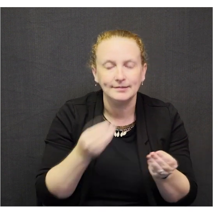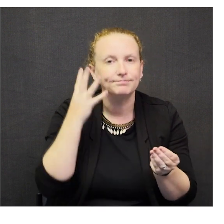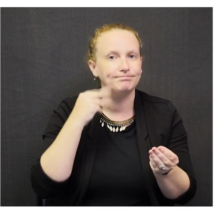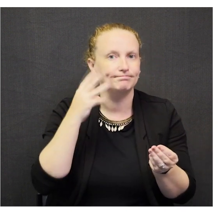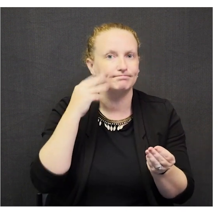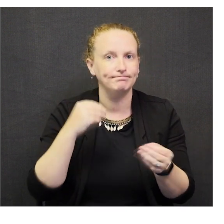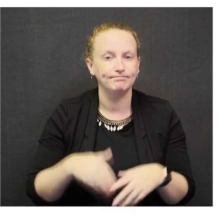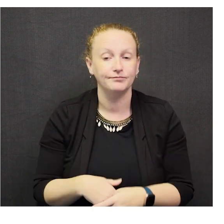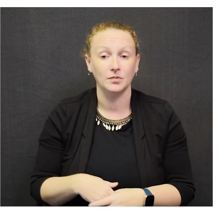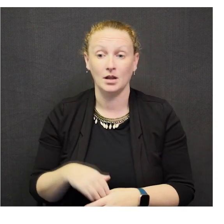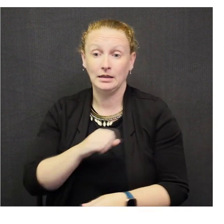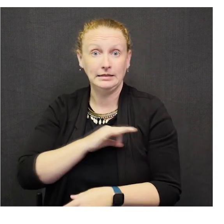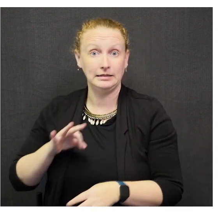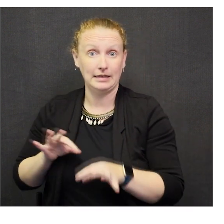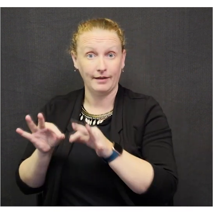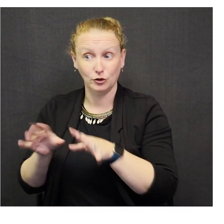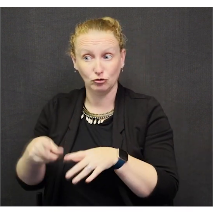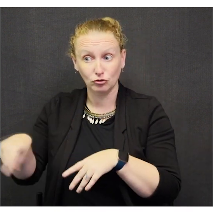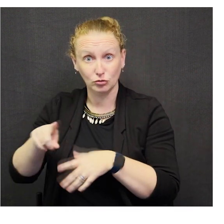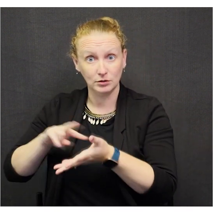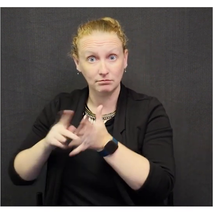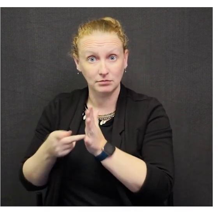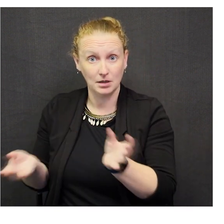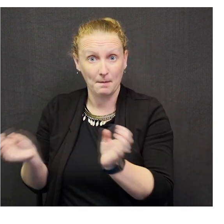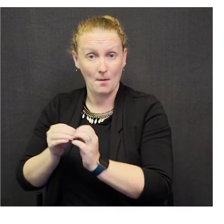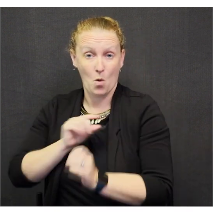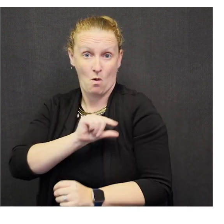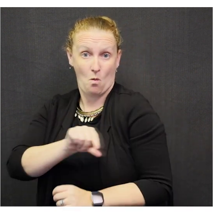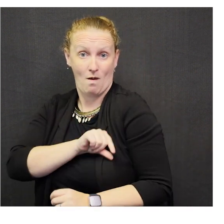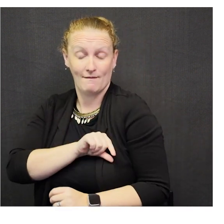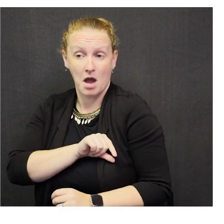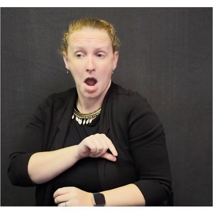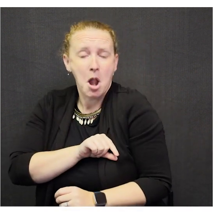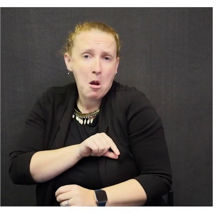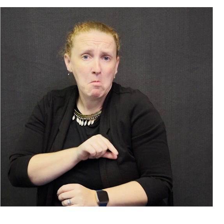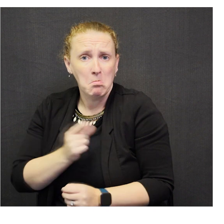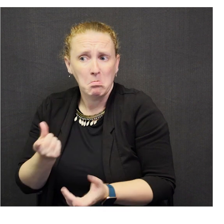more qualified is that they have contacts. They have belonging. And there's a value and